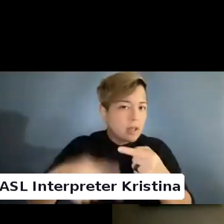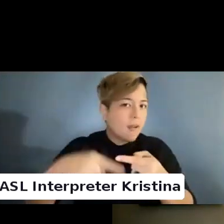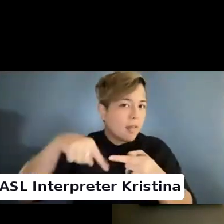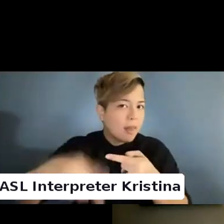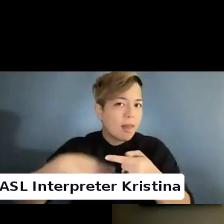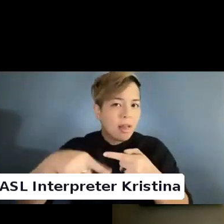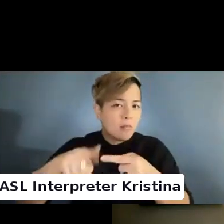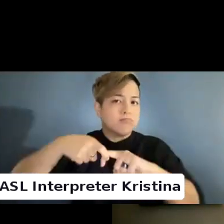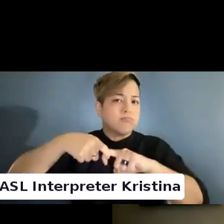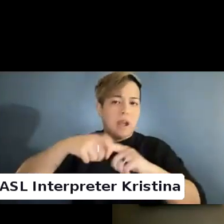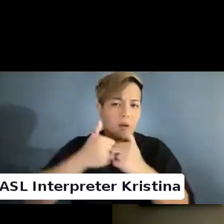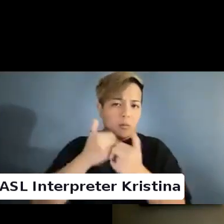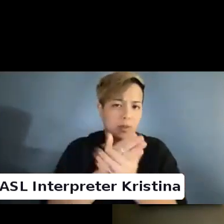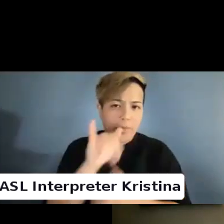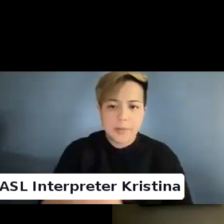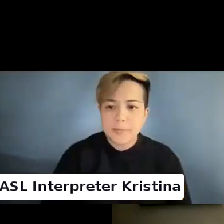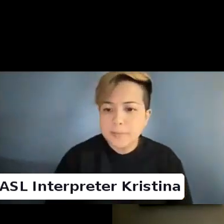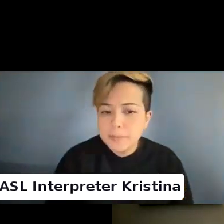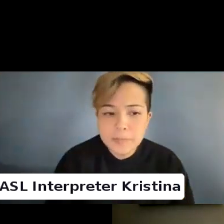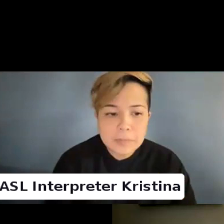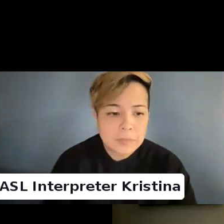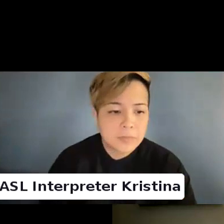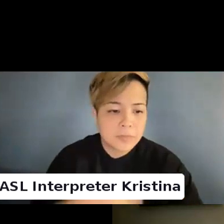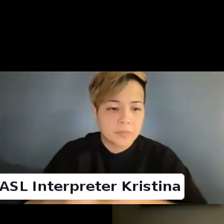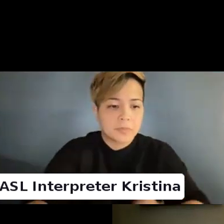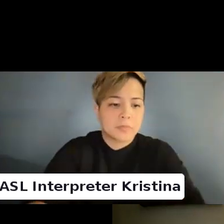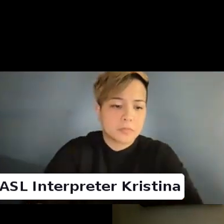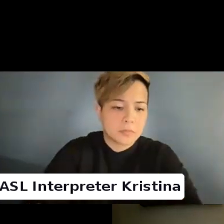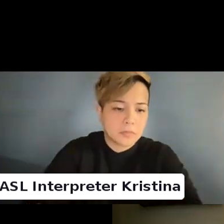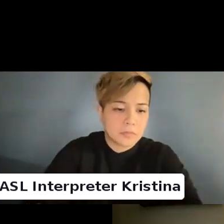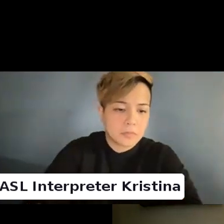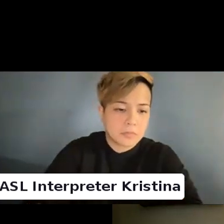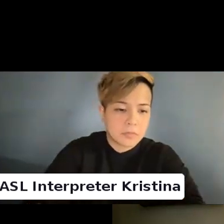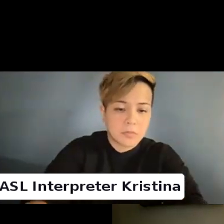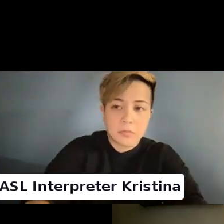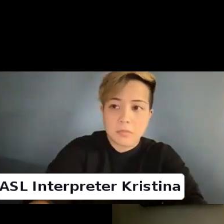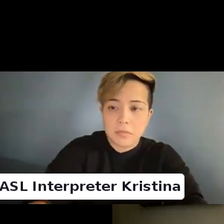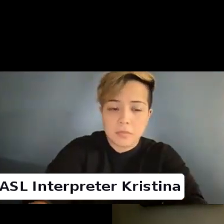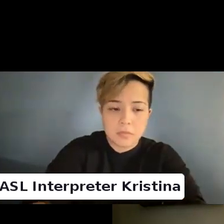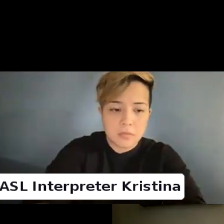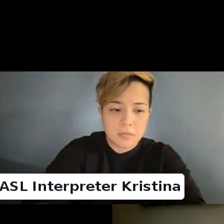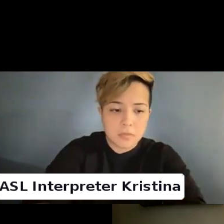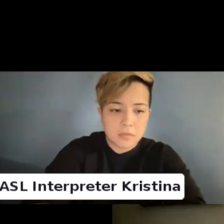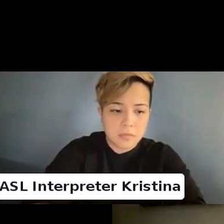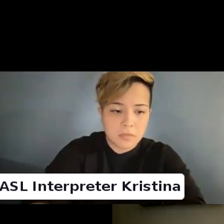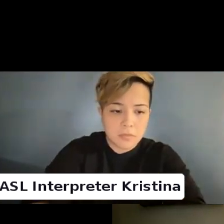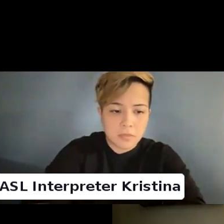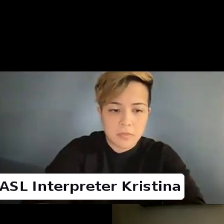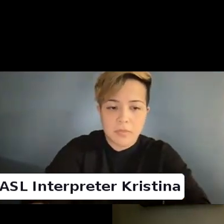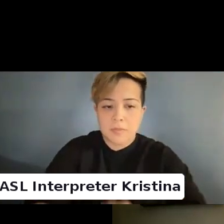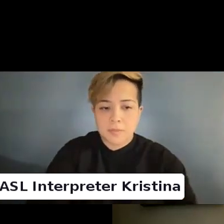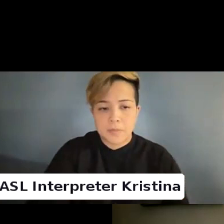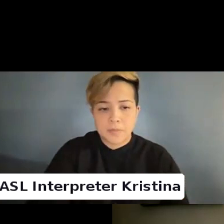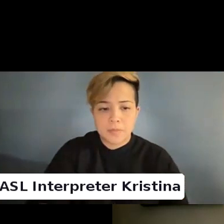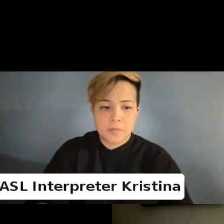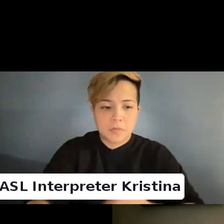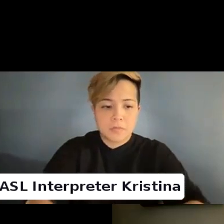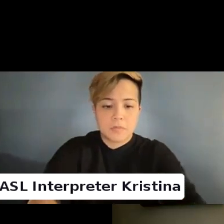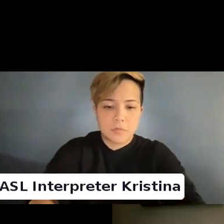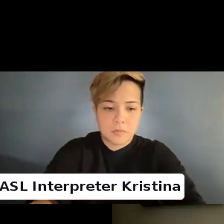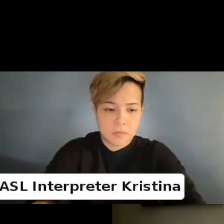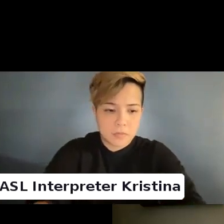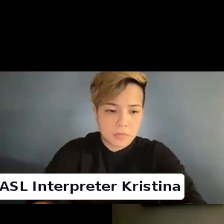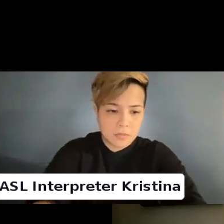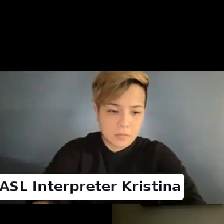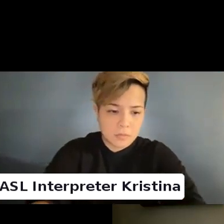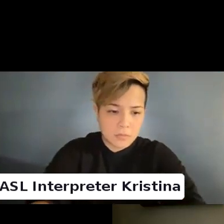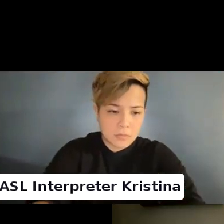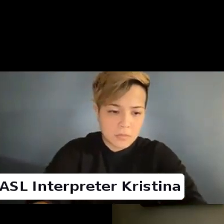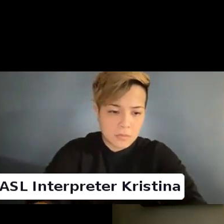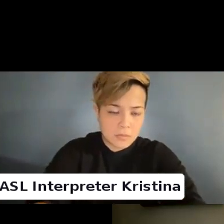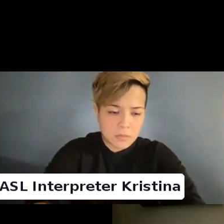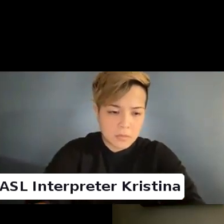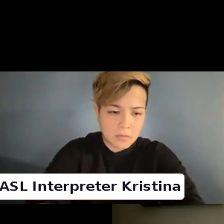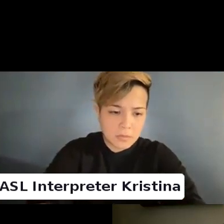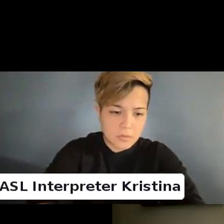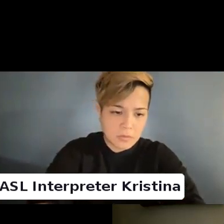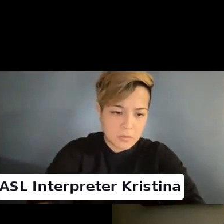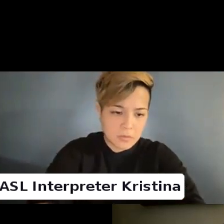I will start us off.